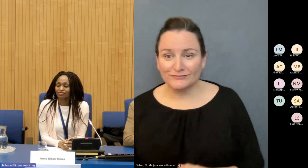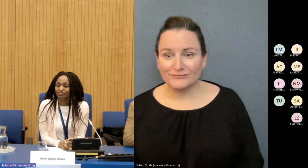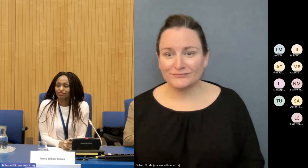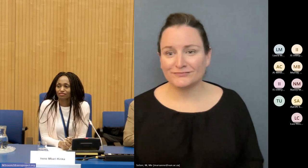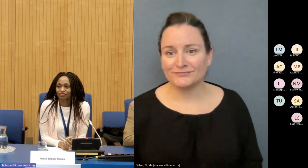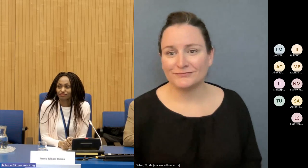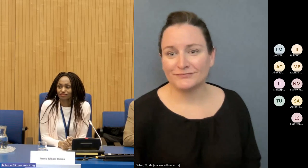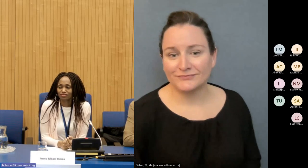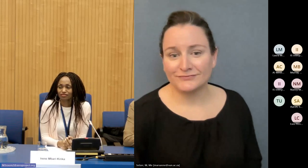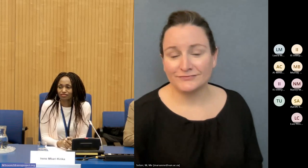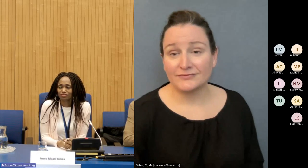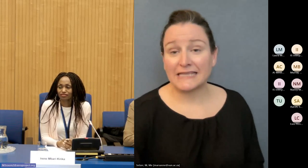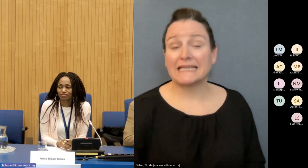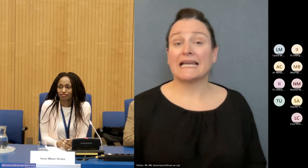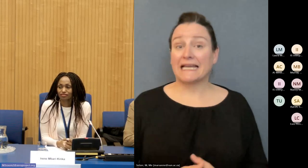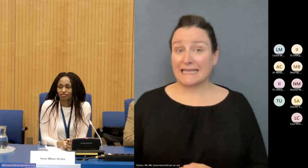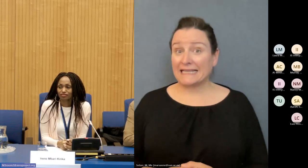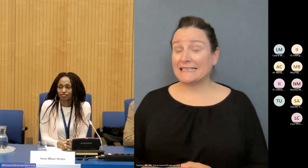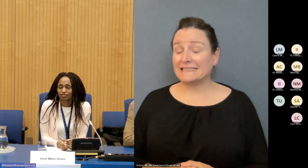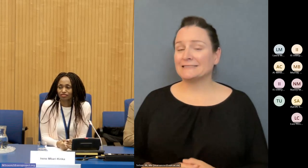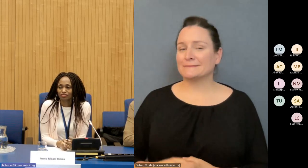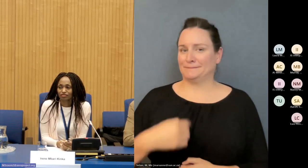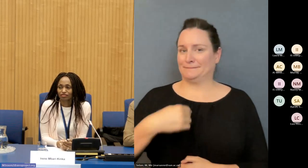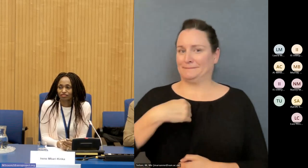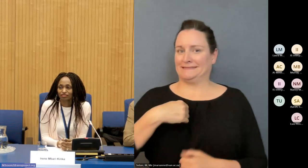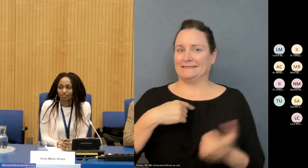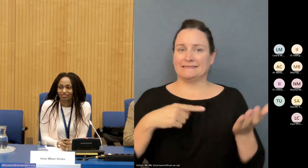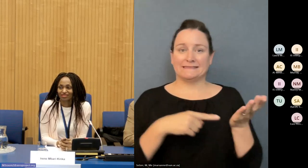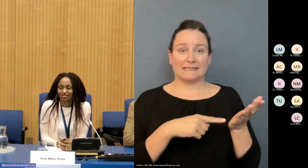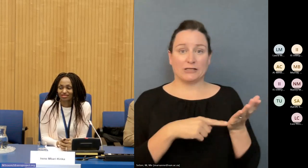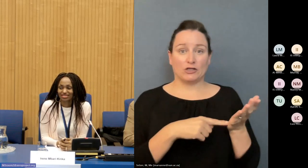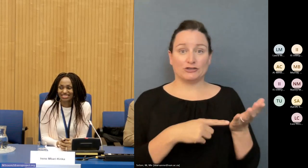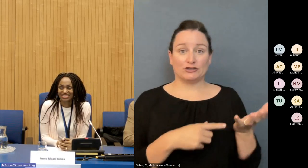Unfortunately, my assistant technology is not powerful enough to read the names